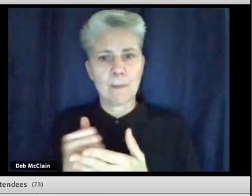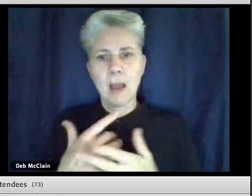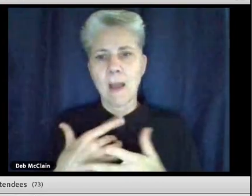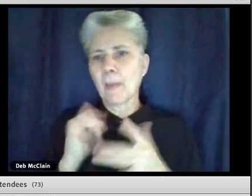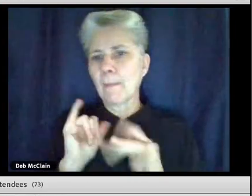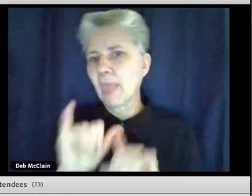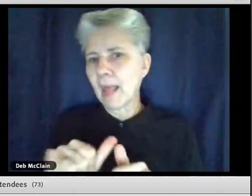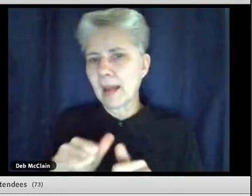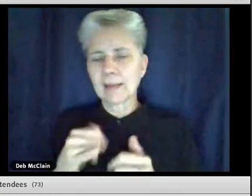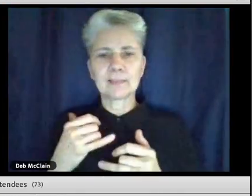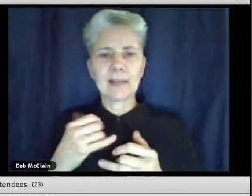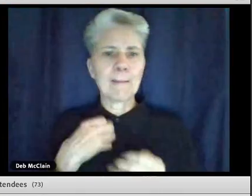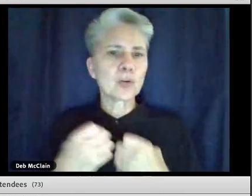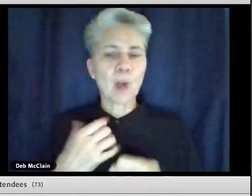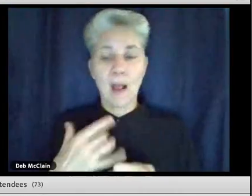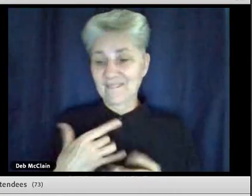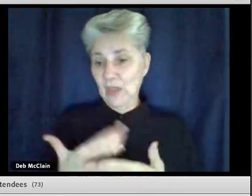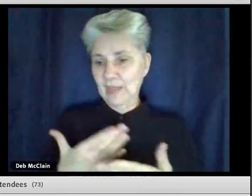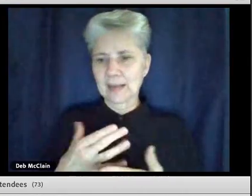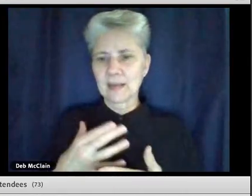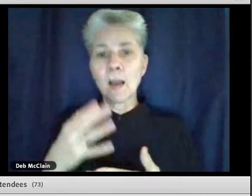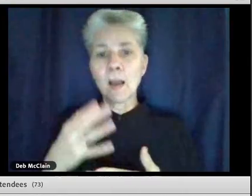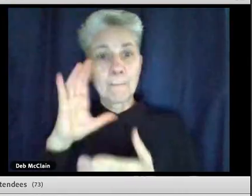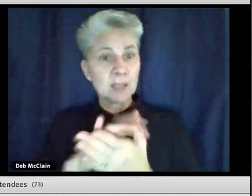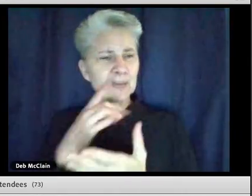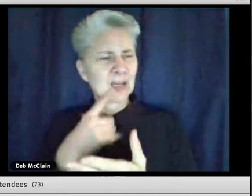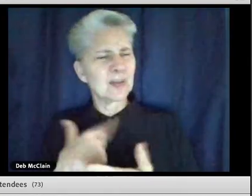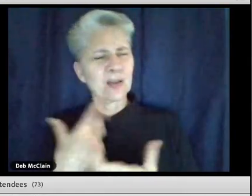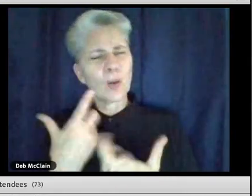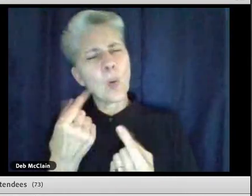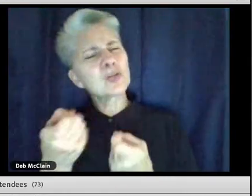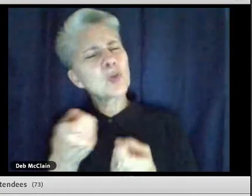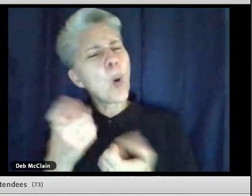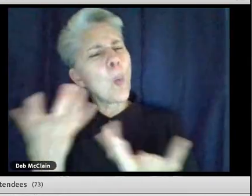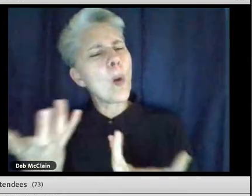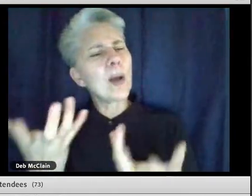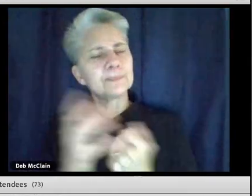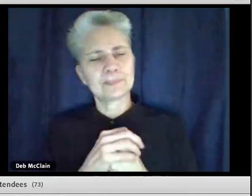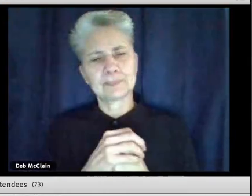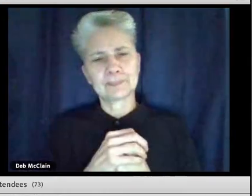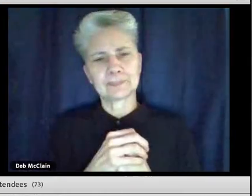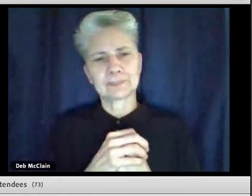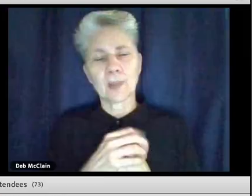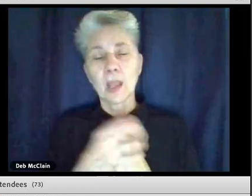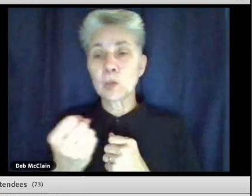It's just, I'm an emotional person. I can't help it. I'm empathetic, emotional. I feel things, and so he says,